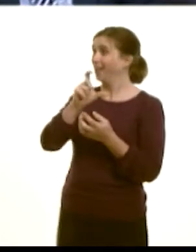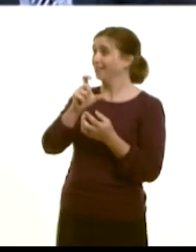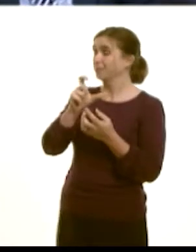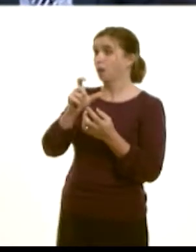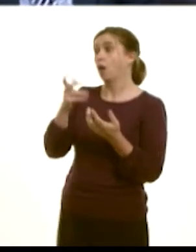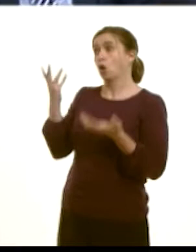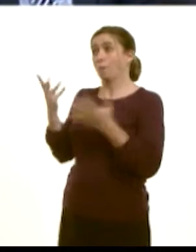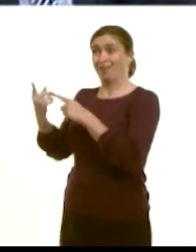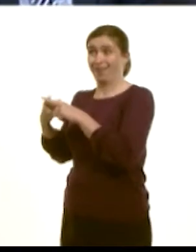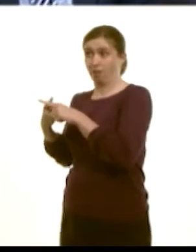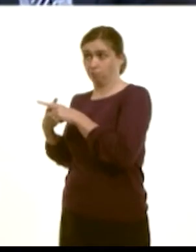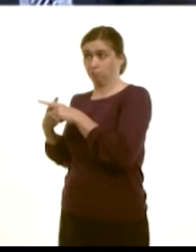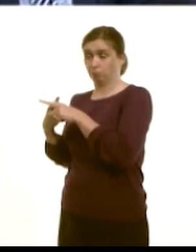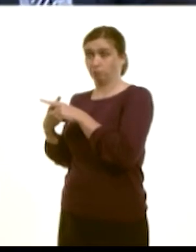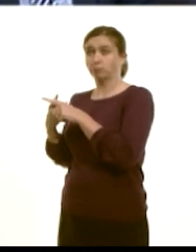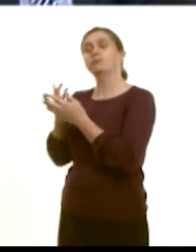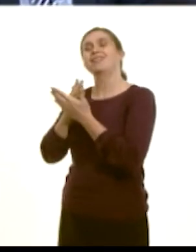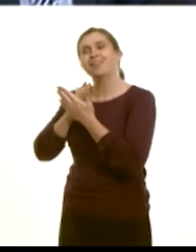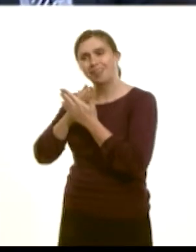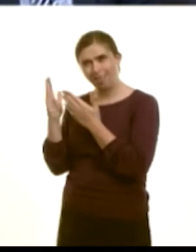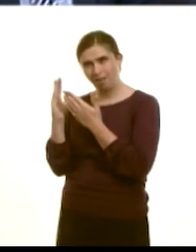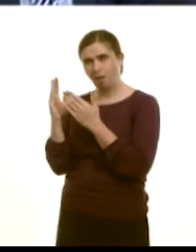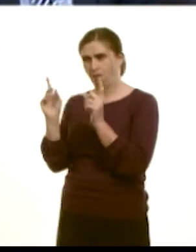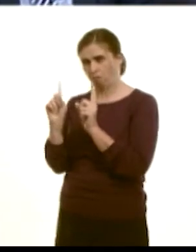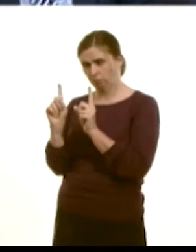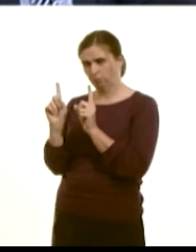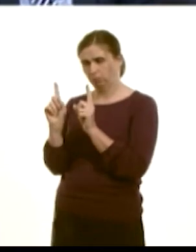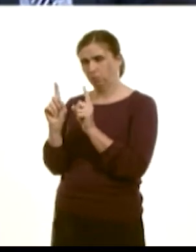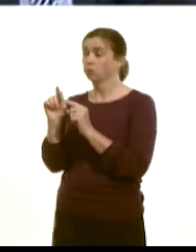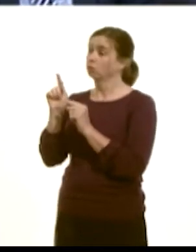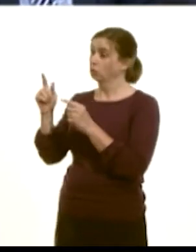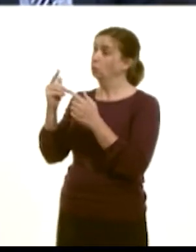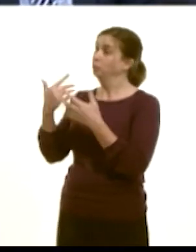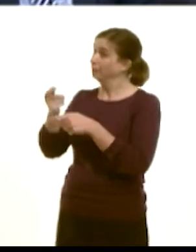Let us be quite clear that the issue that he has referred to in Betsi Cadwaladr is a